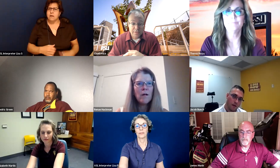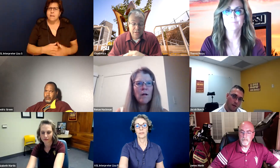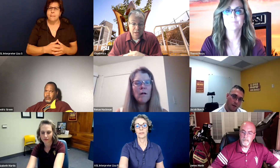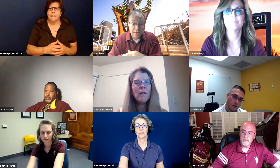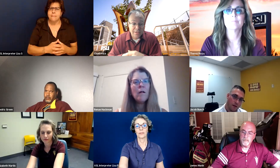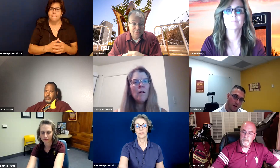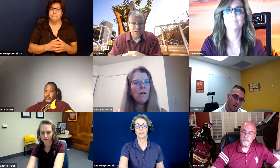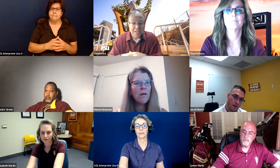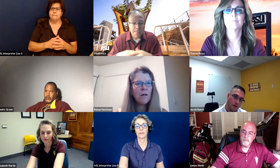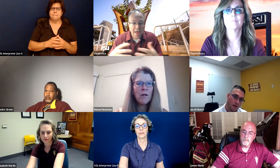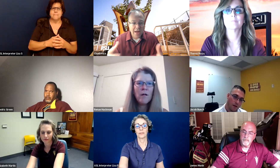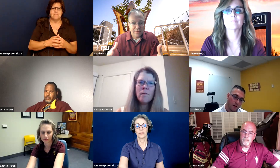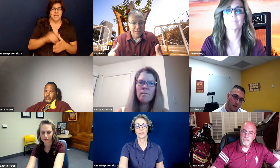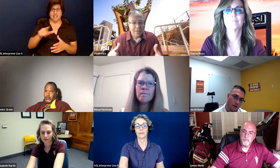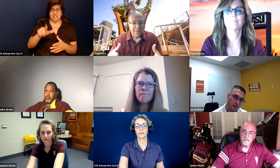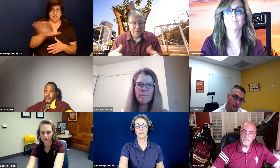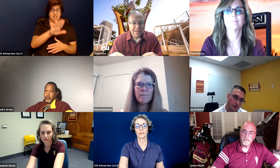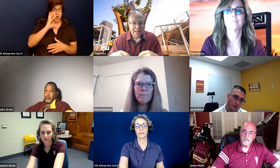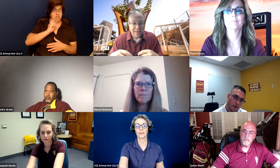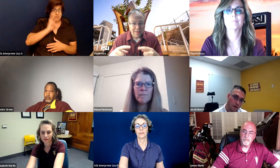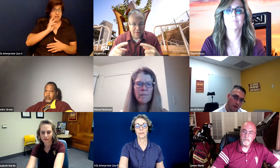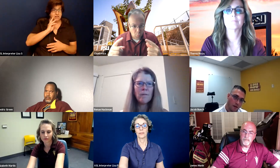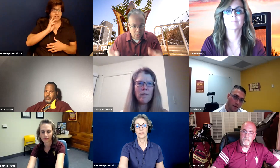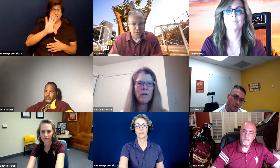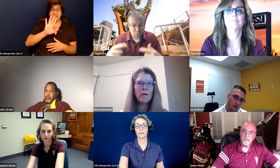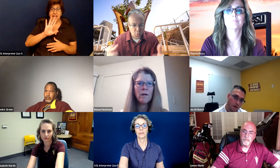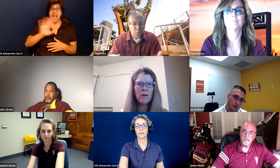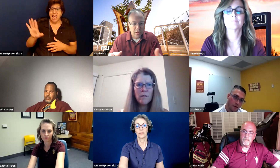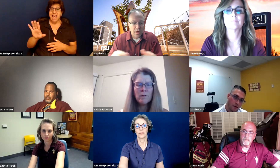is just the impact that they went through,